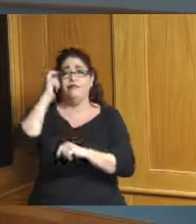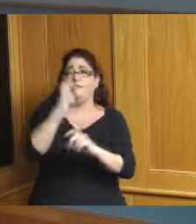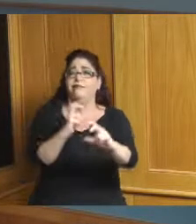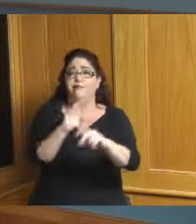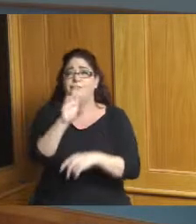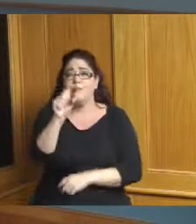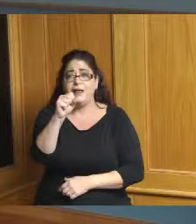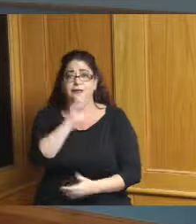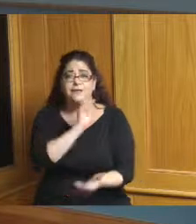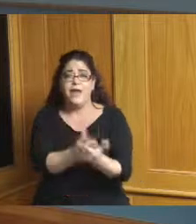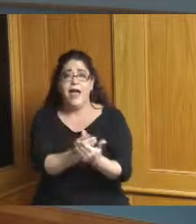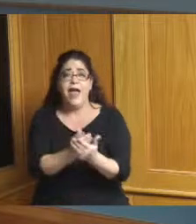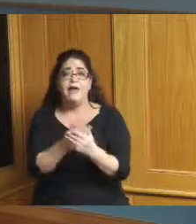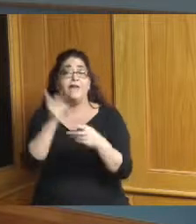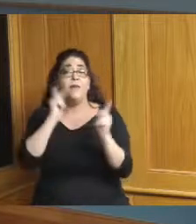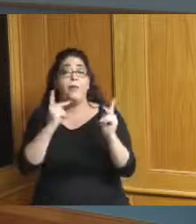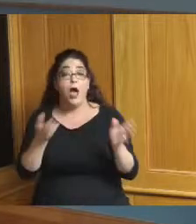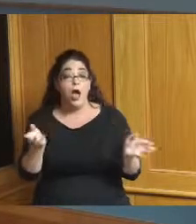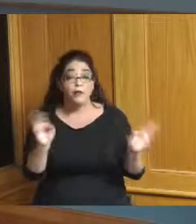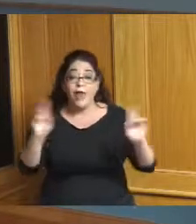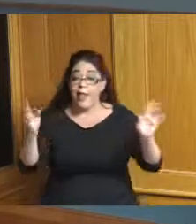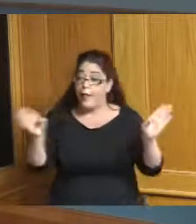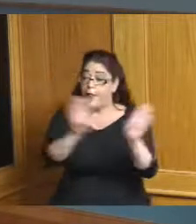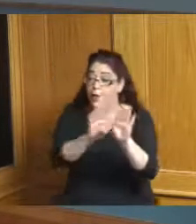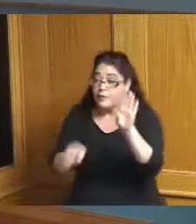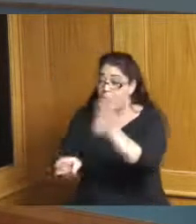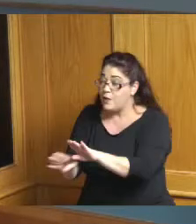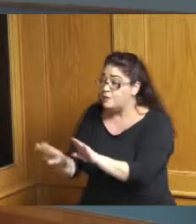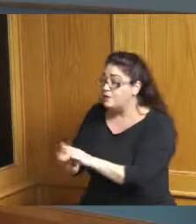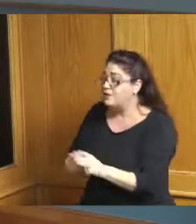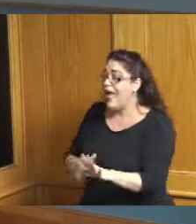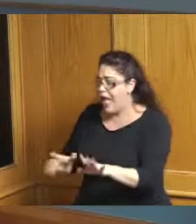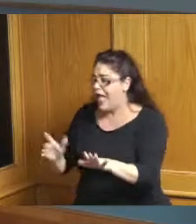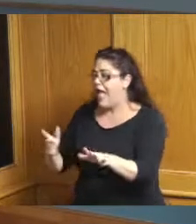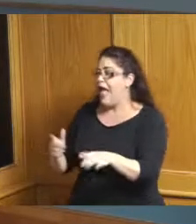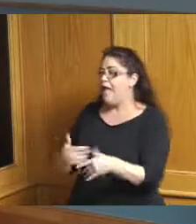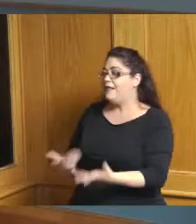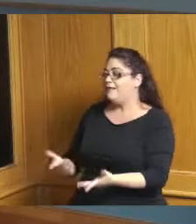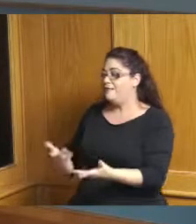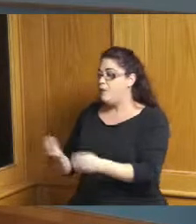had people show up with like you said Moderna not knowing that you know Pfizer is the only one who